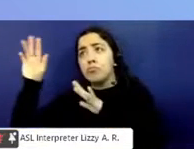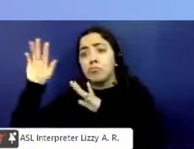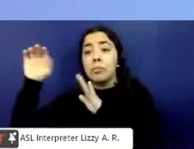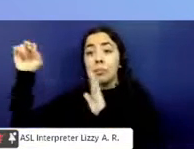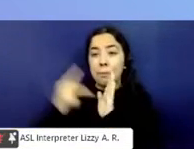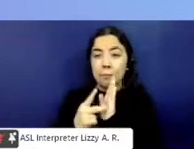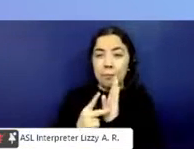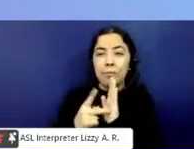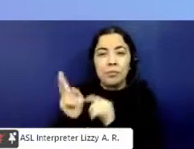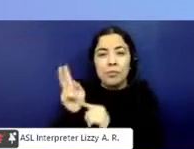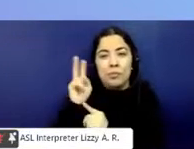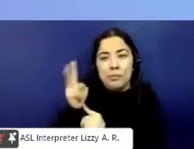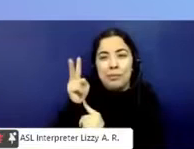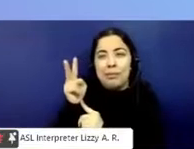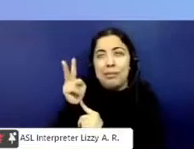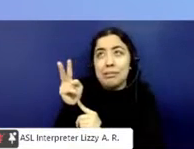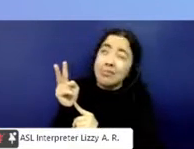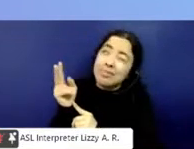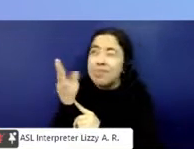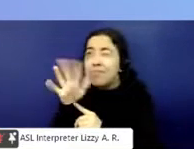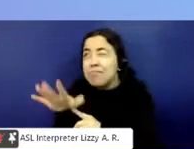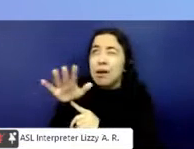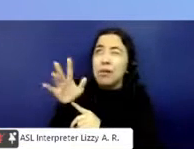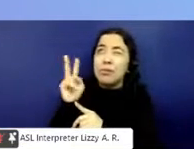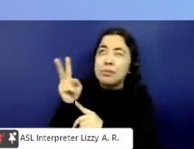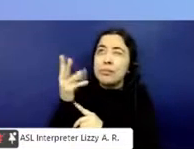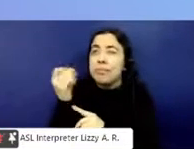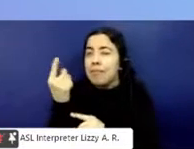11 seconds and we'll keep going and don't worry you won't miss anything